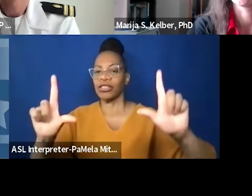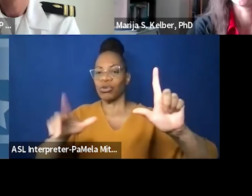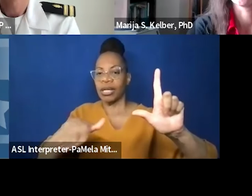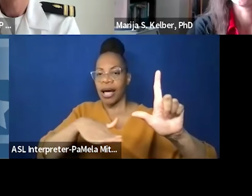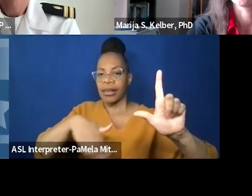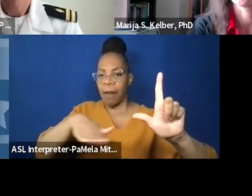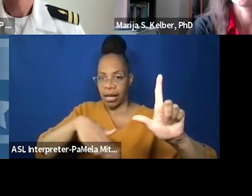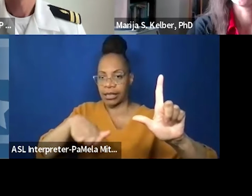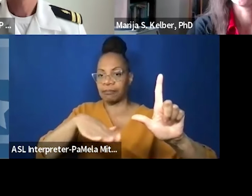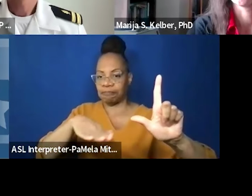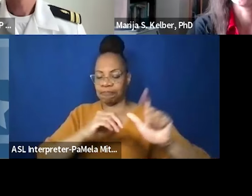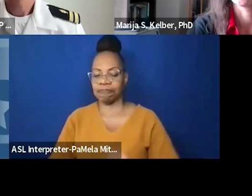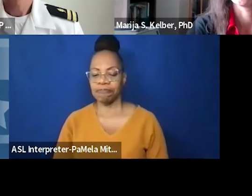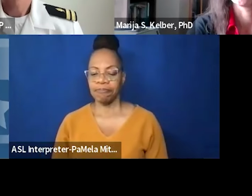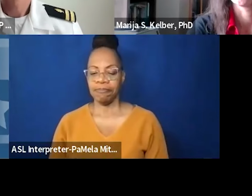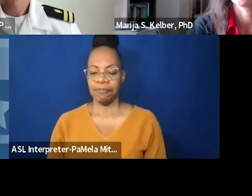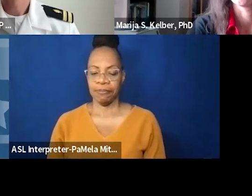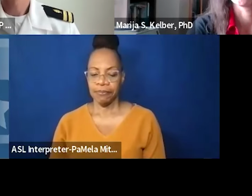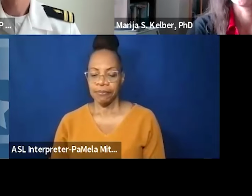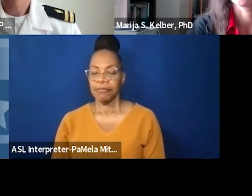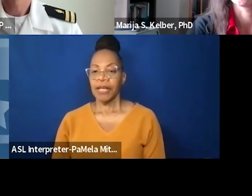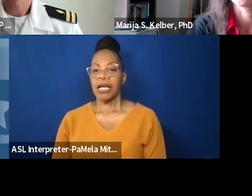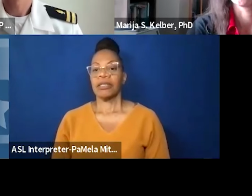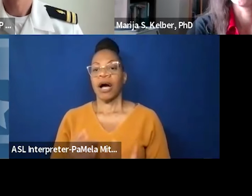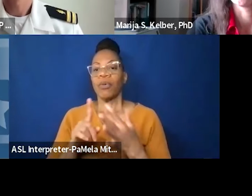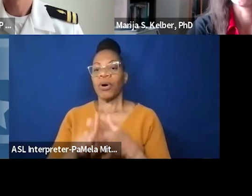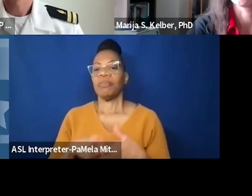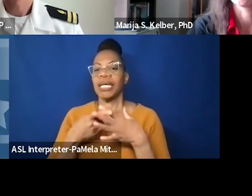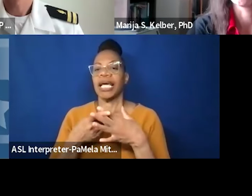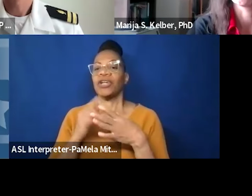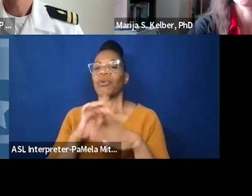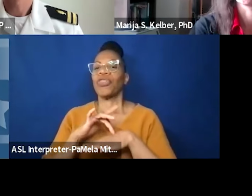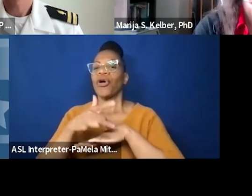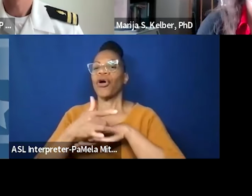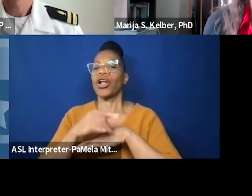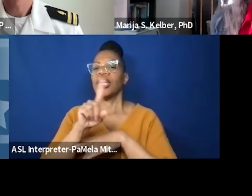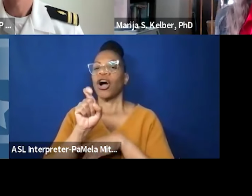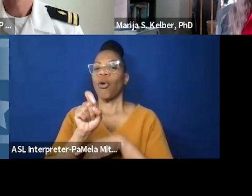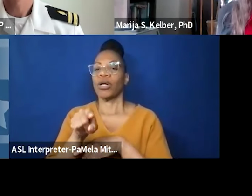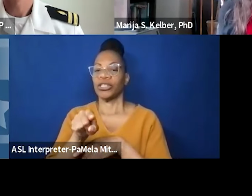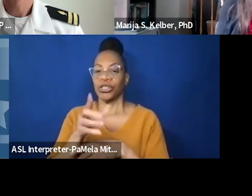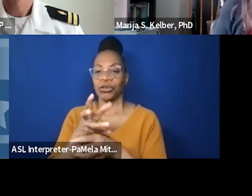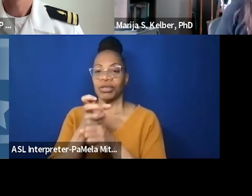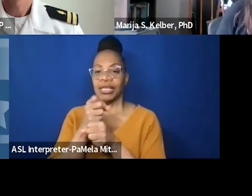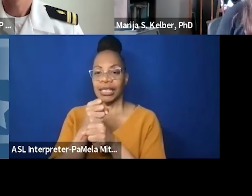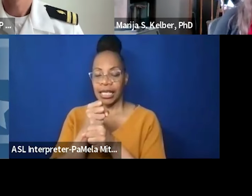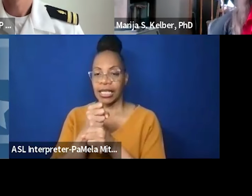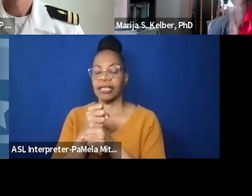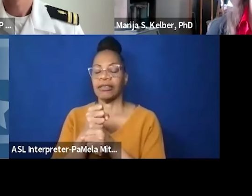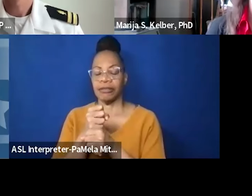All right, so I'm gonna go ahead and start off with one of the earlier questions in our webinar.